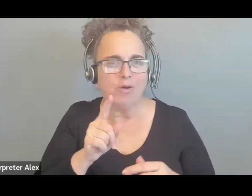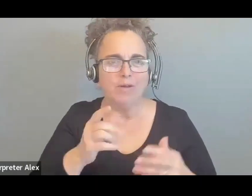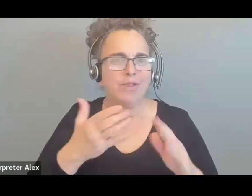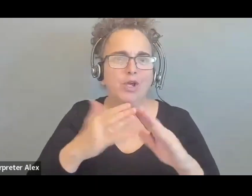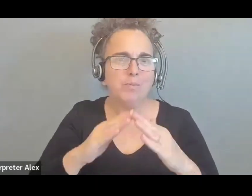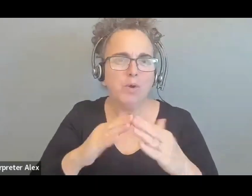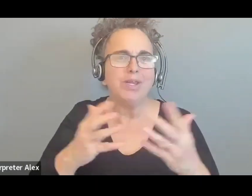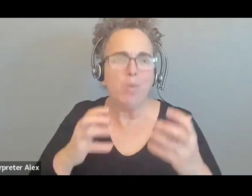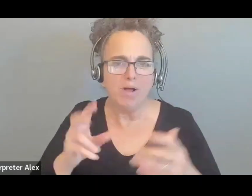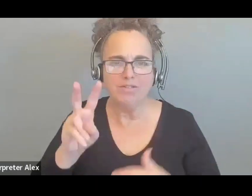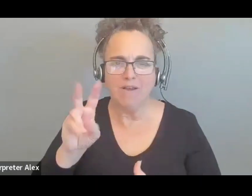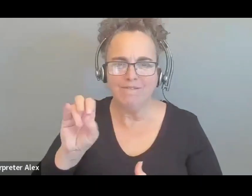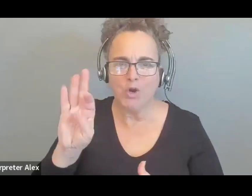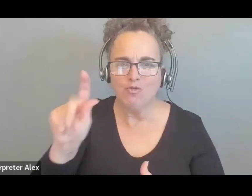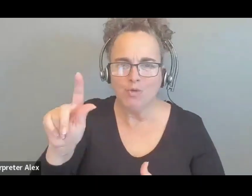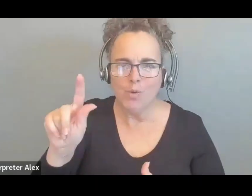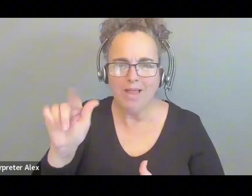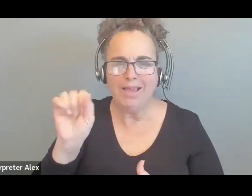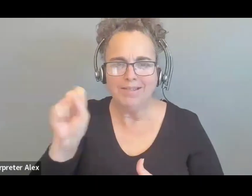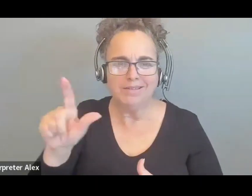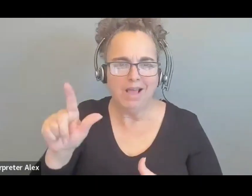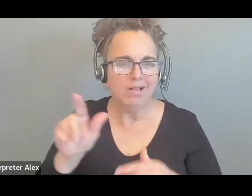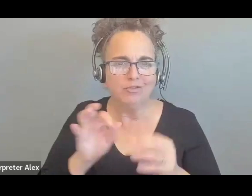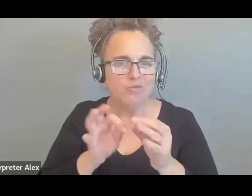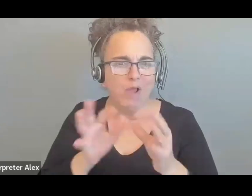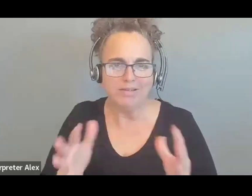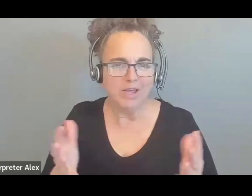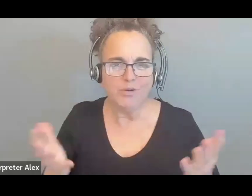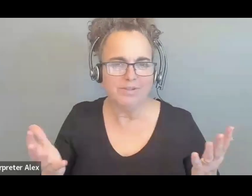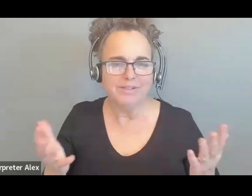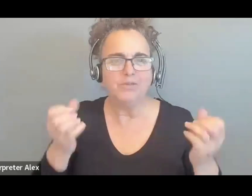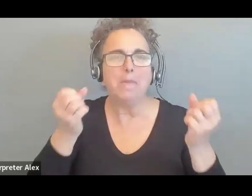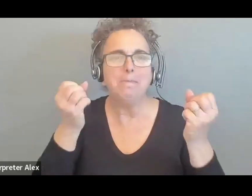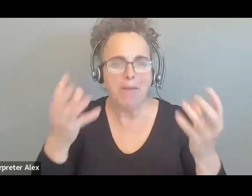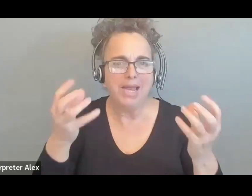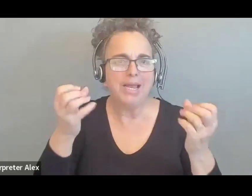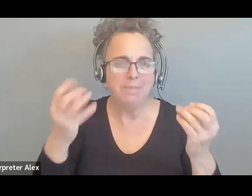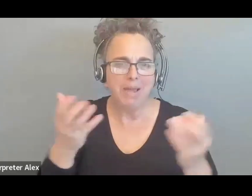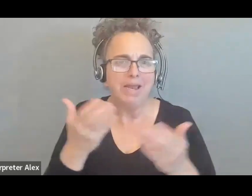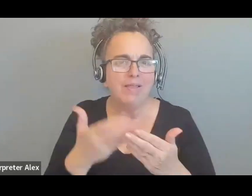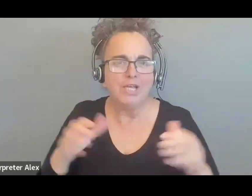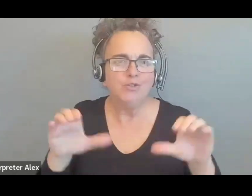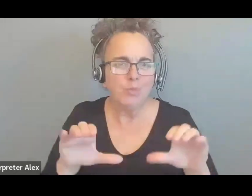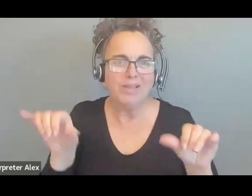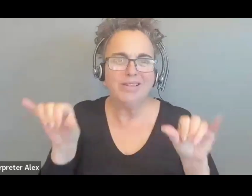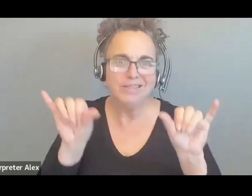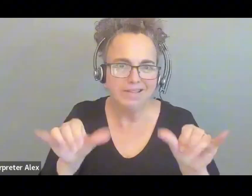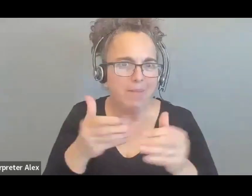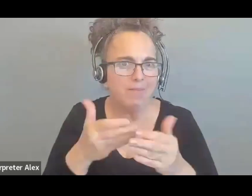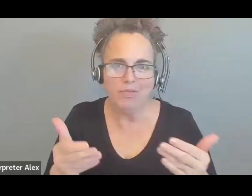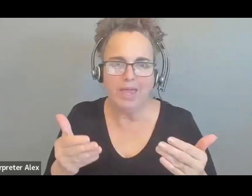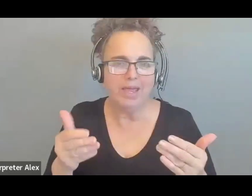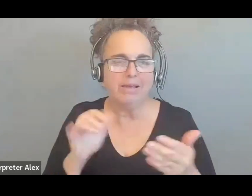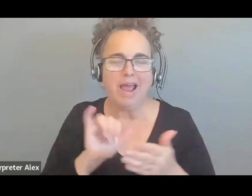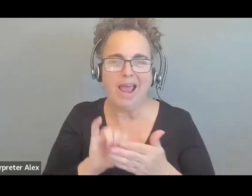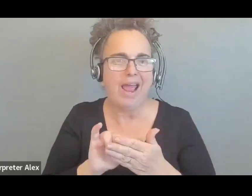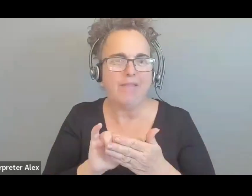a virtual ASL translator, right? Like there's a million things that are doing the same thing and they're sucking up little bits of capital